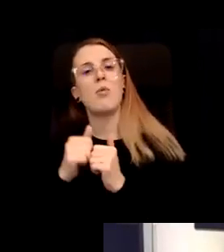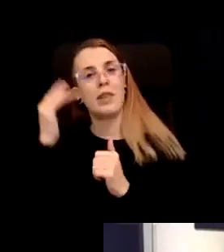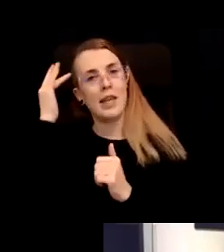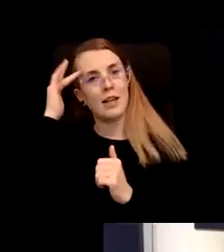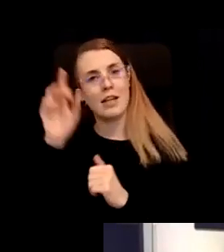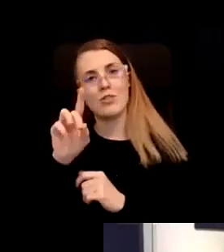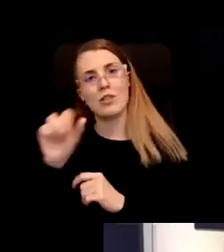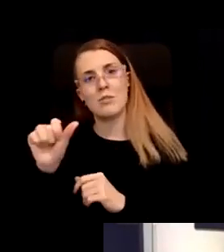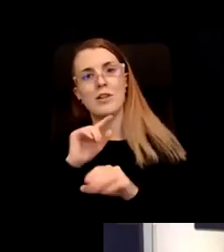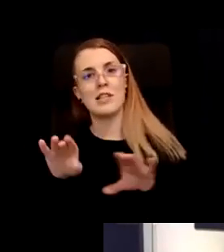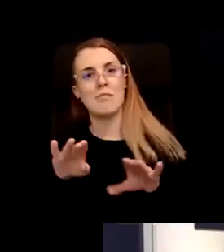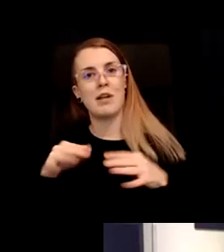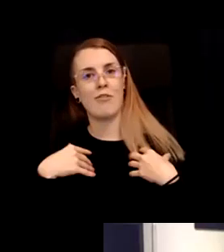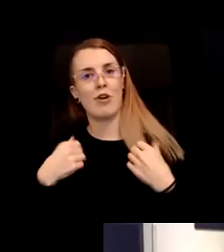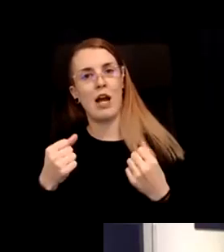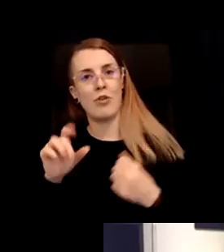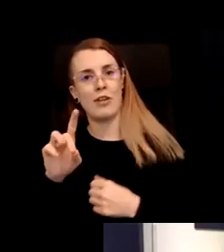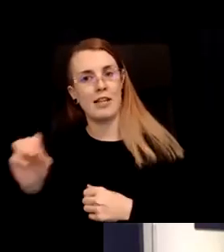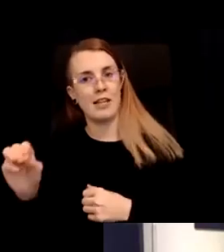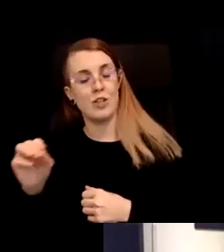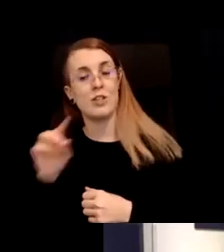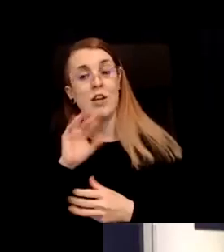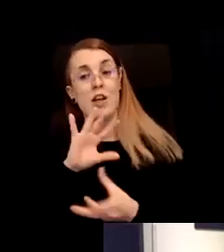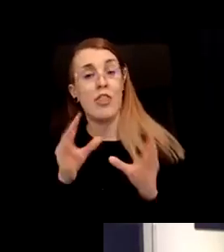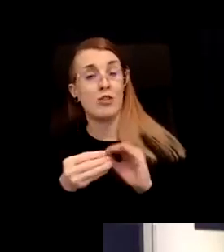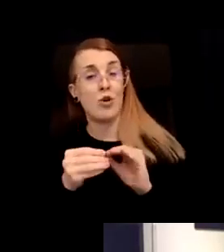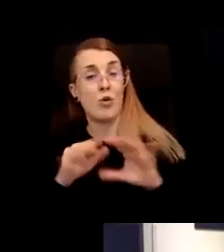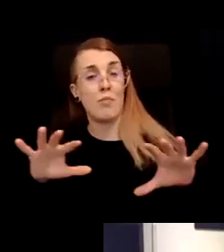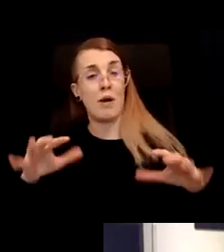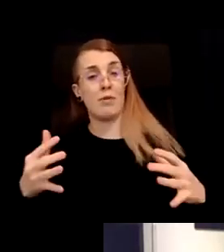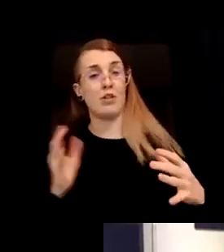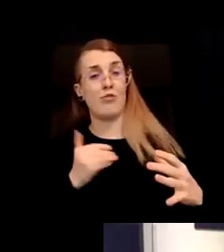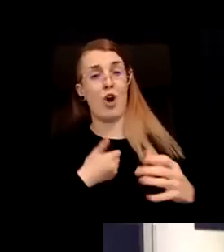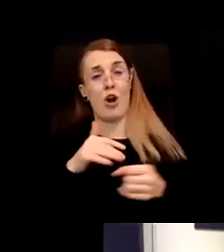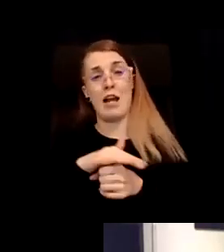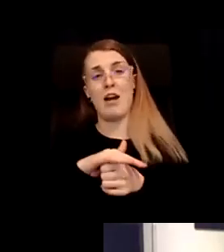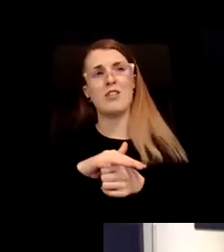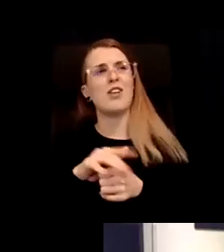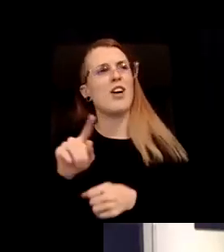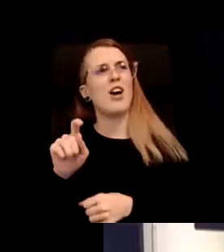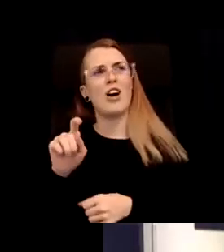The total population for our service area is a little over 183,000 people.